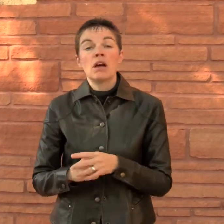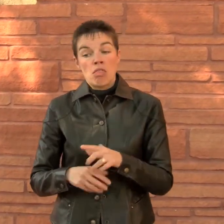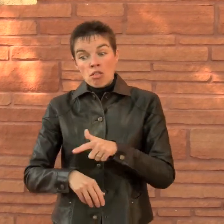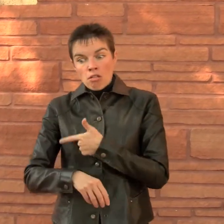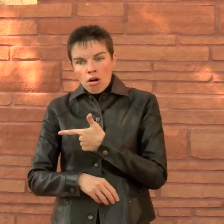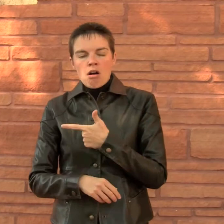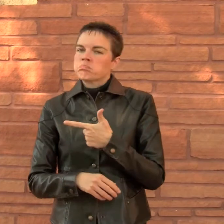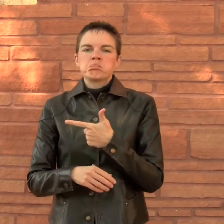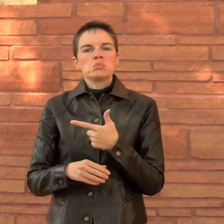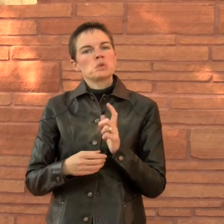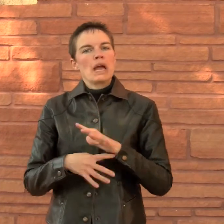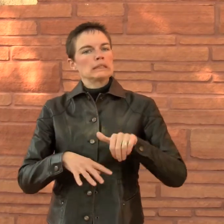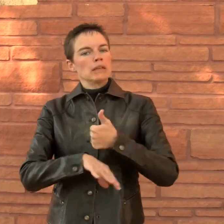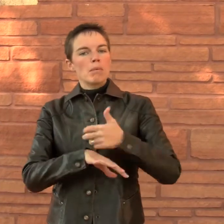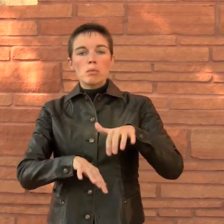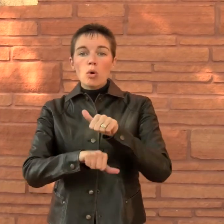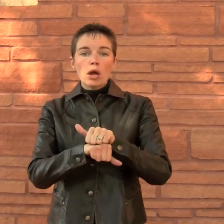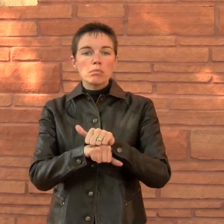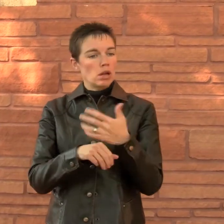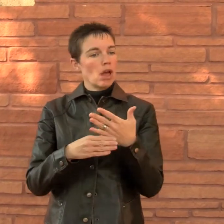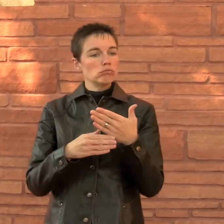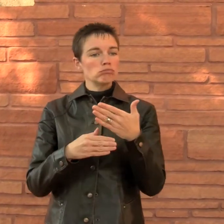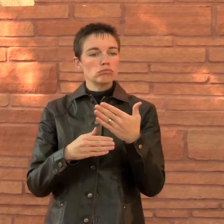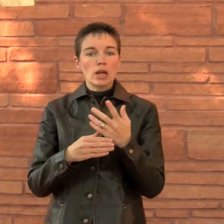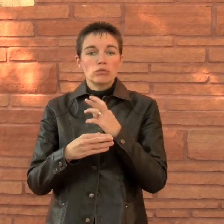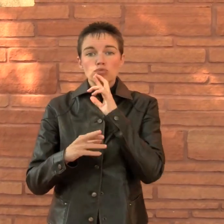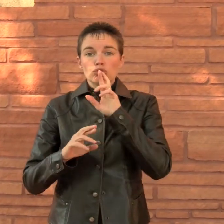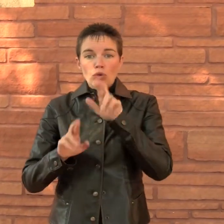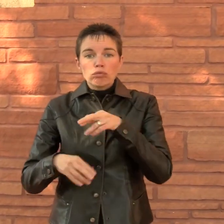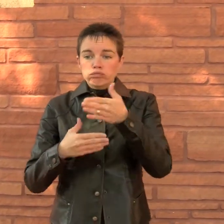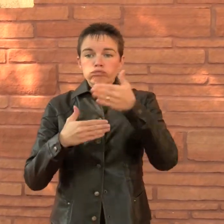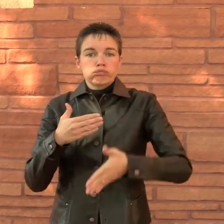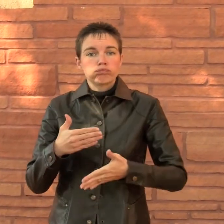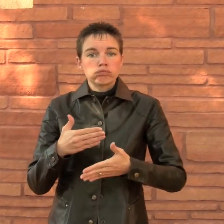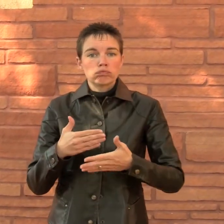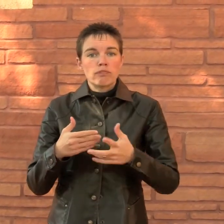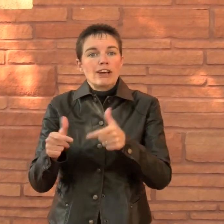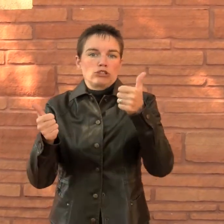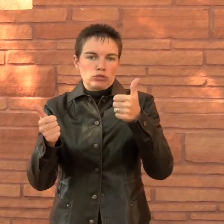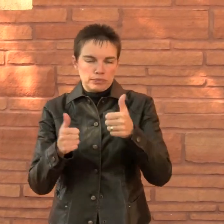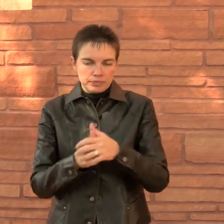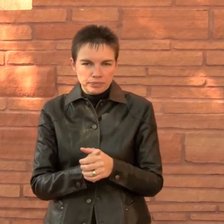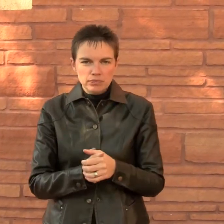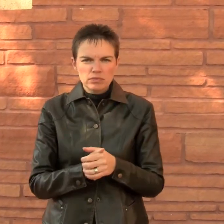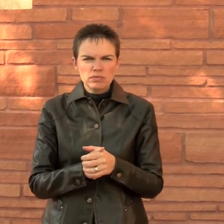With mediation you can be in control to set up an appointment and work to resolve your conflict quickly.